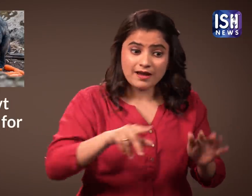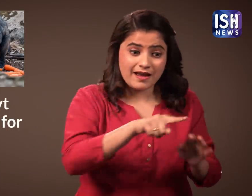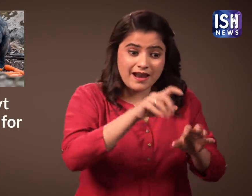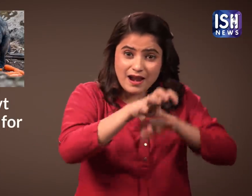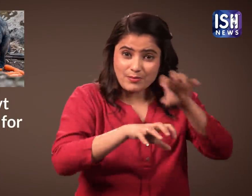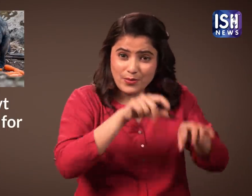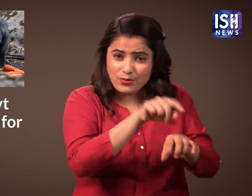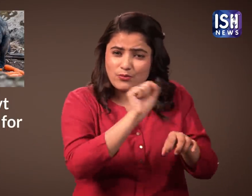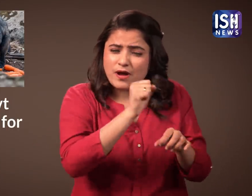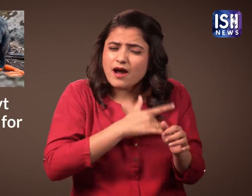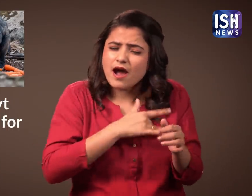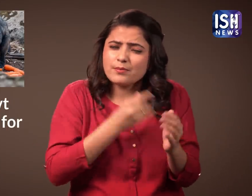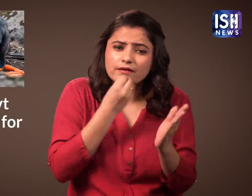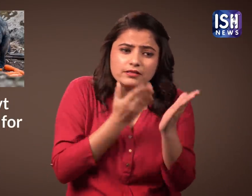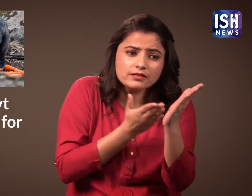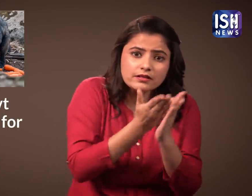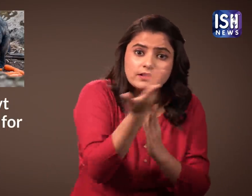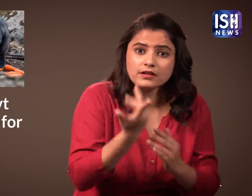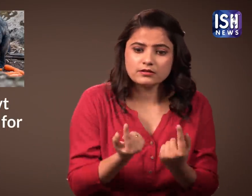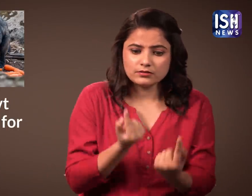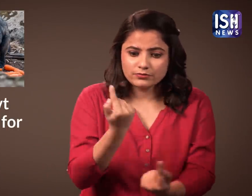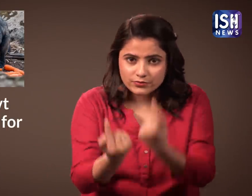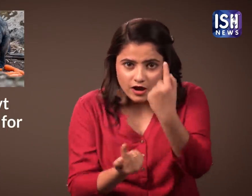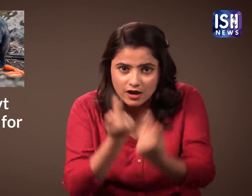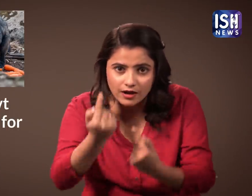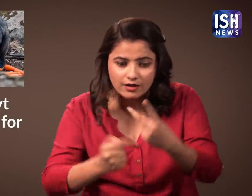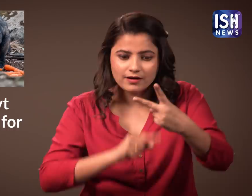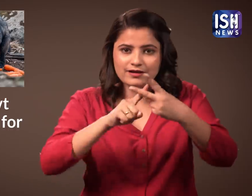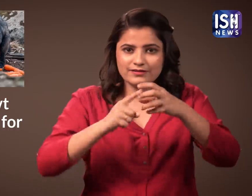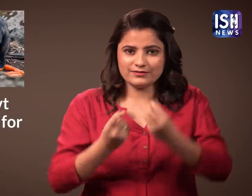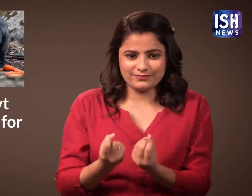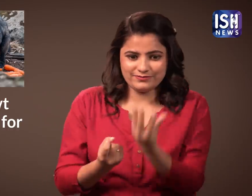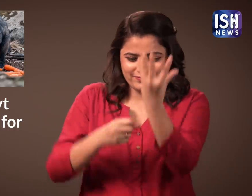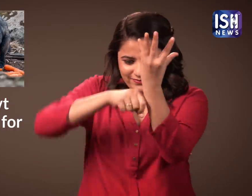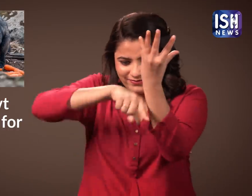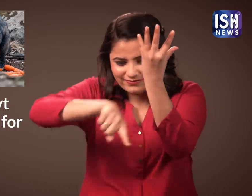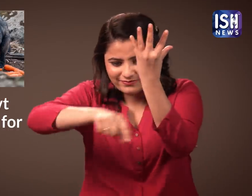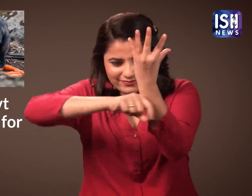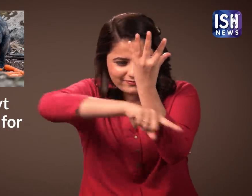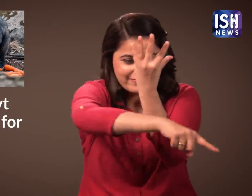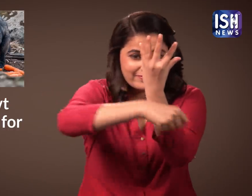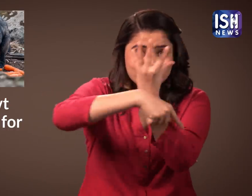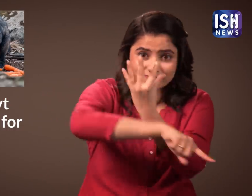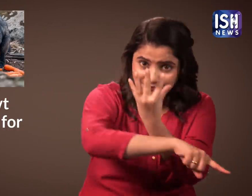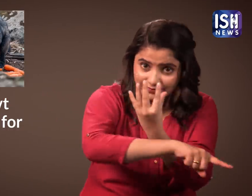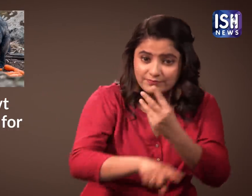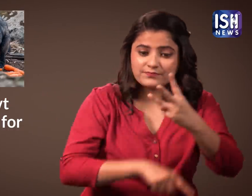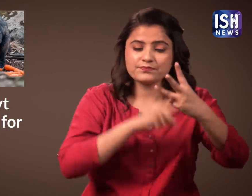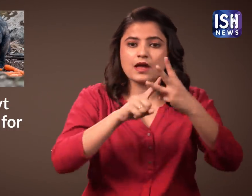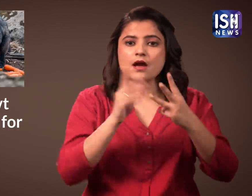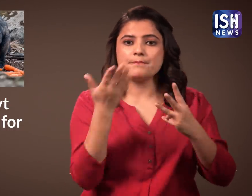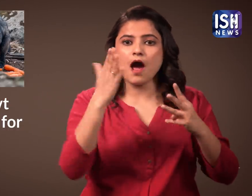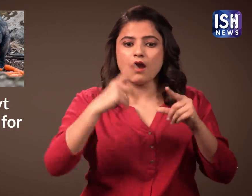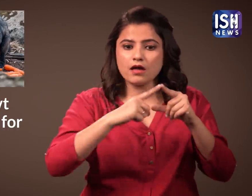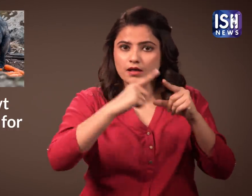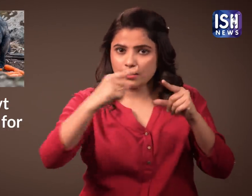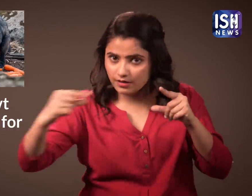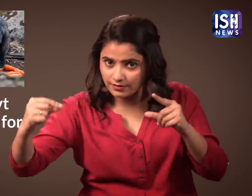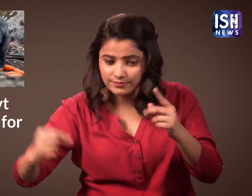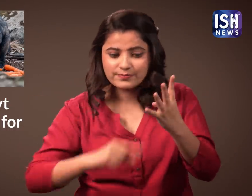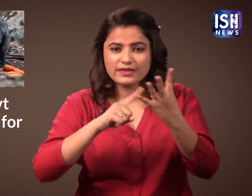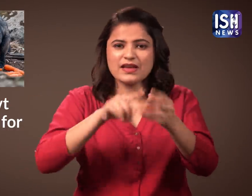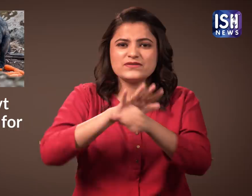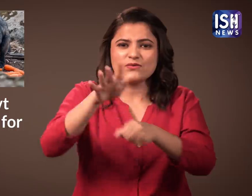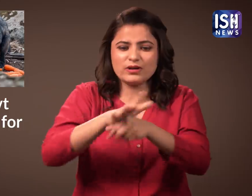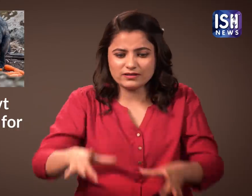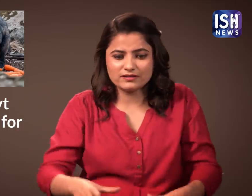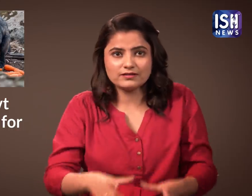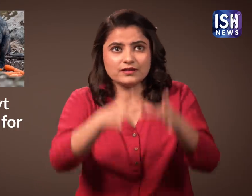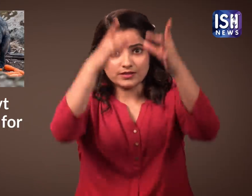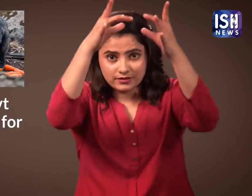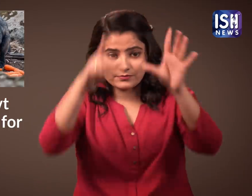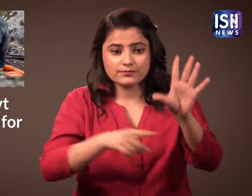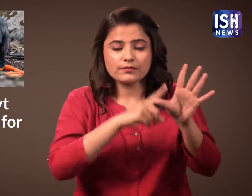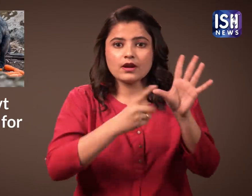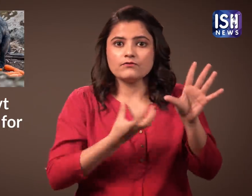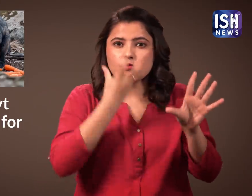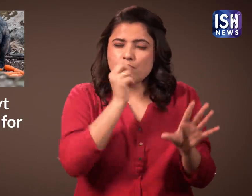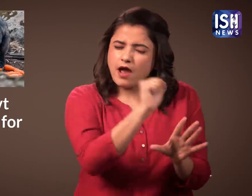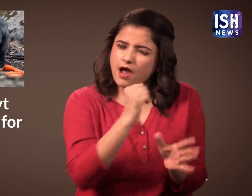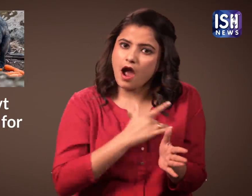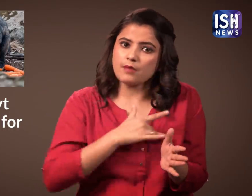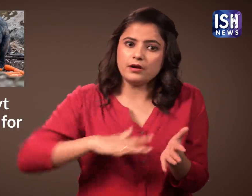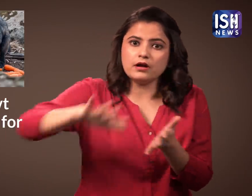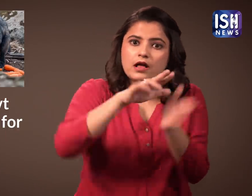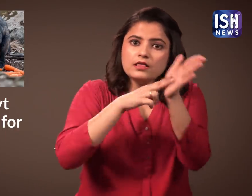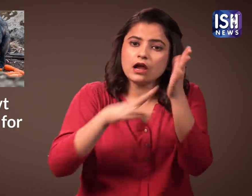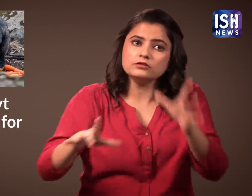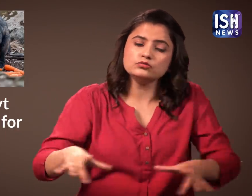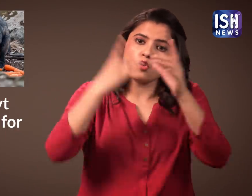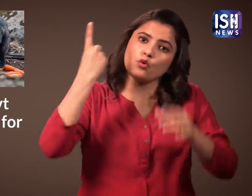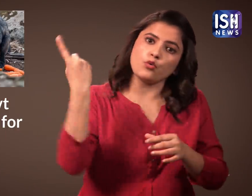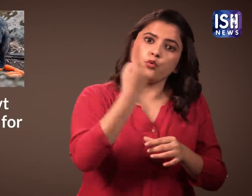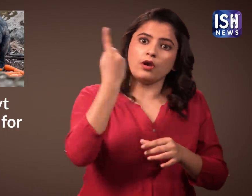They mainly feed on grasses, roots, foliage, bark, and fruits.